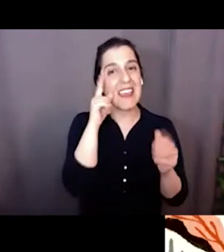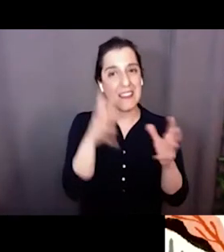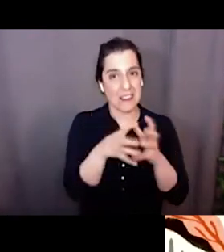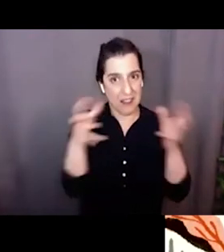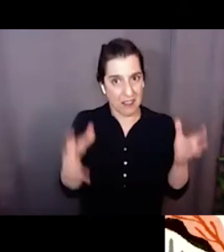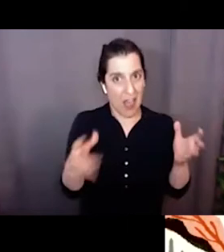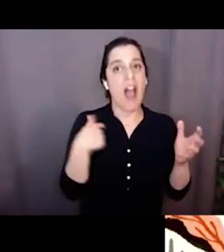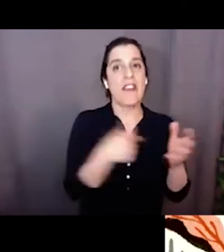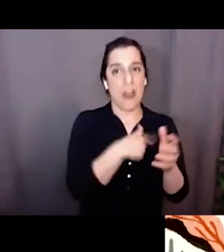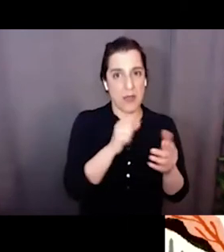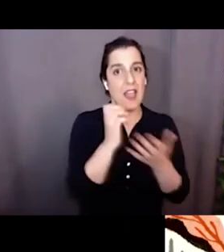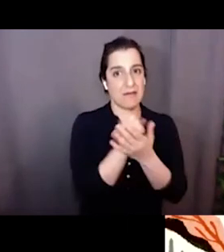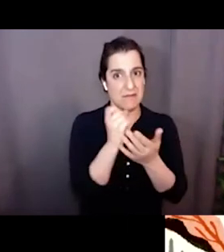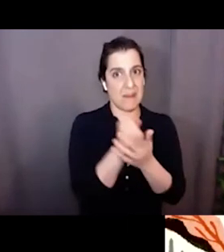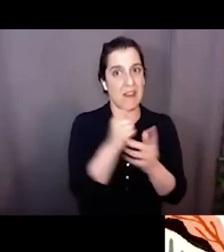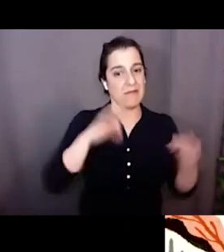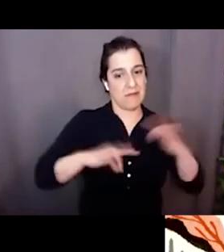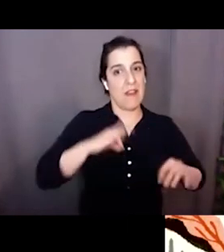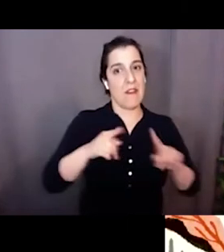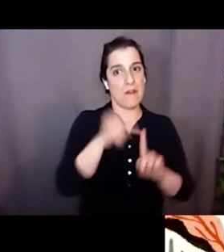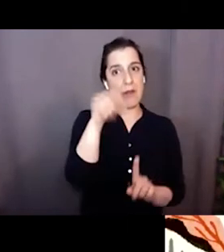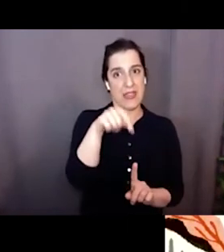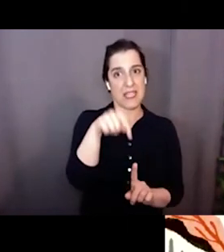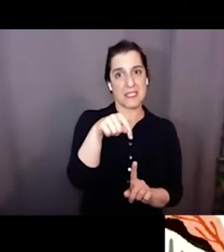And there's a lot that we can come out of this having strengthened.